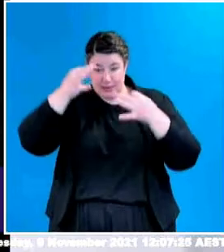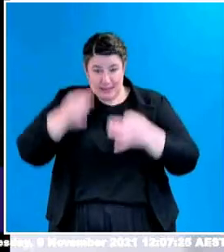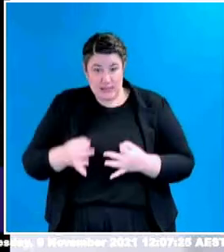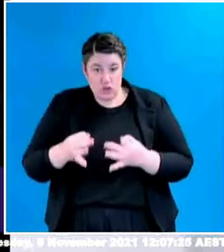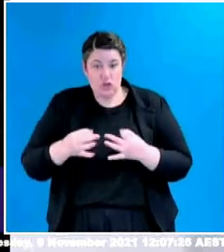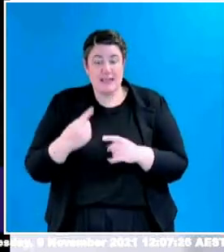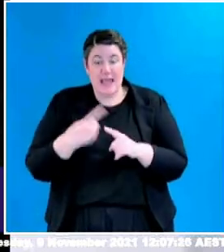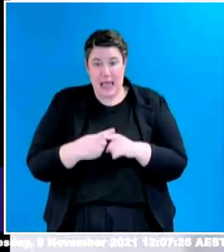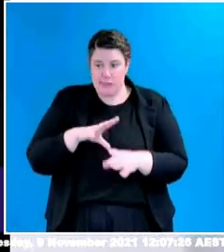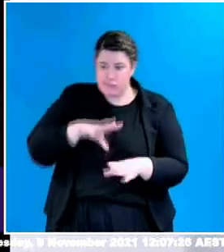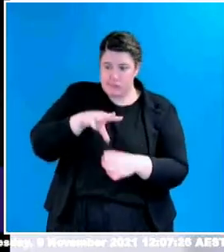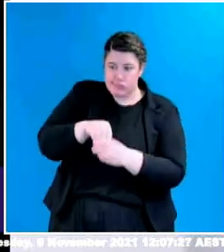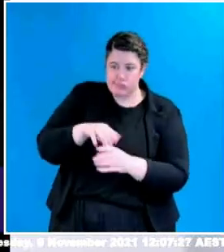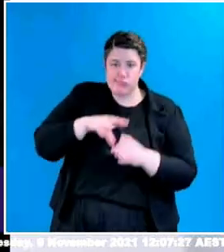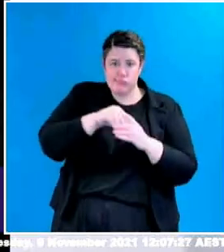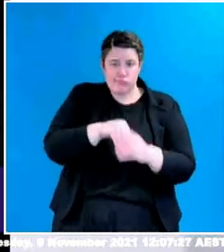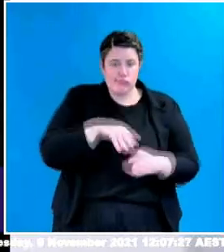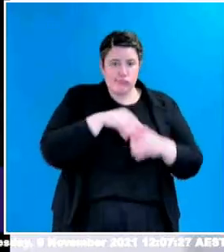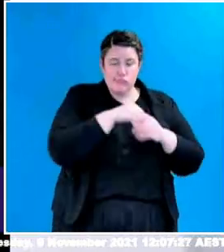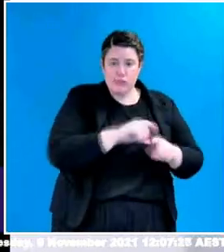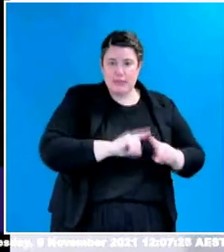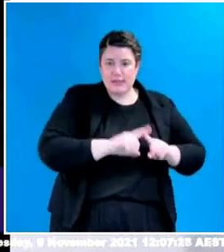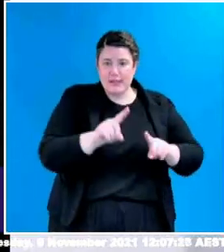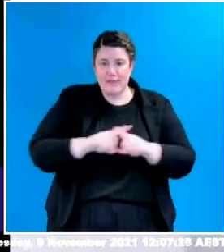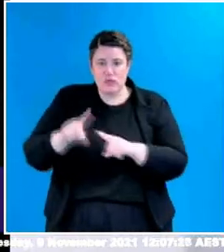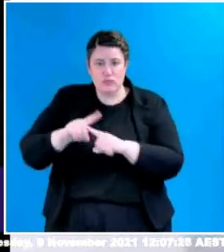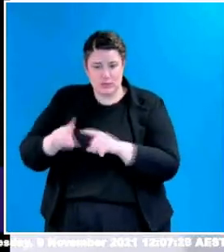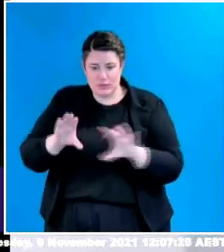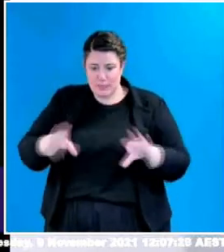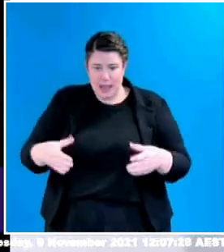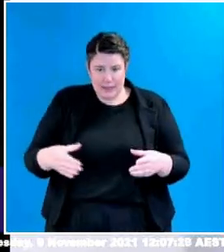activities and administration of political parties.